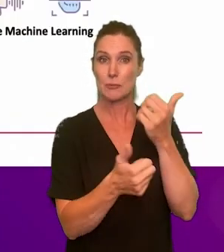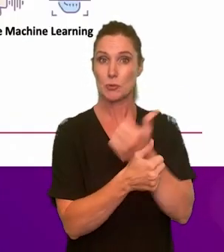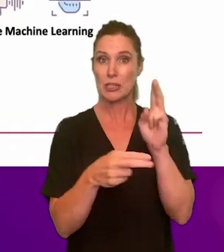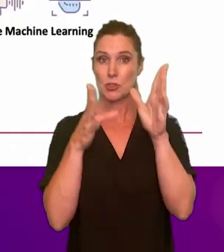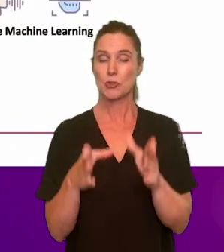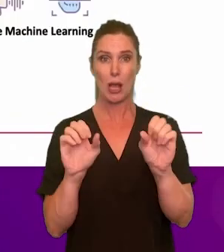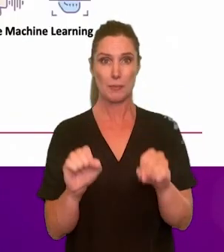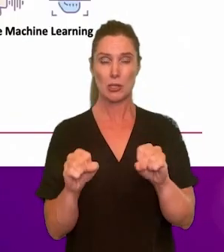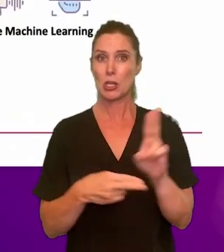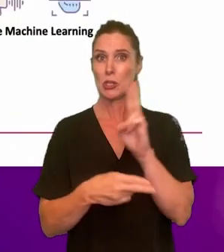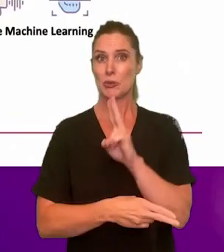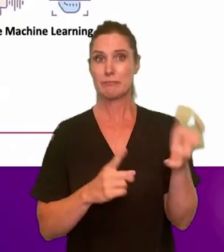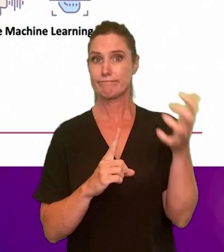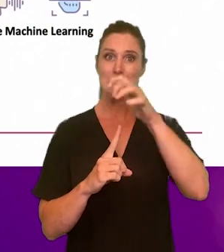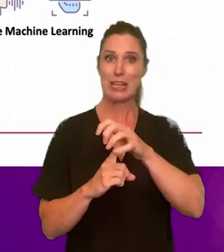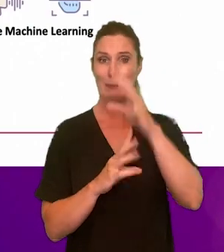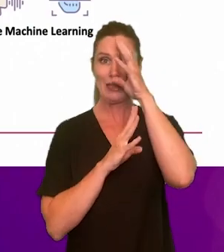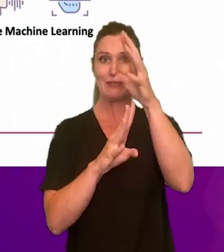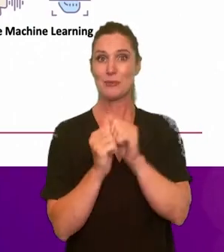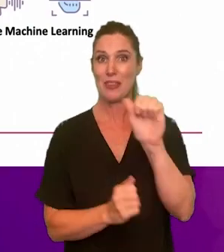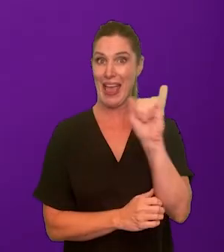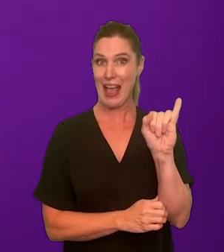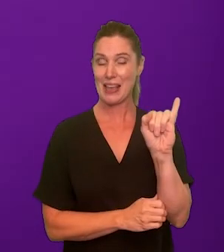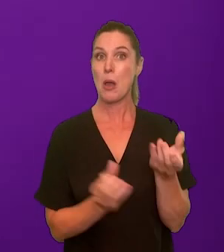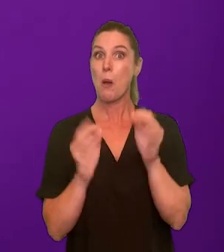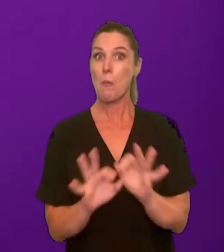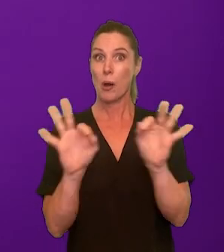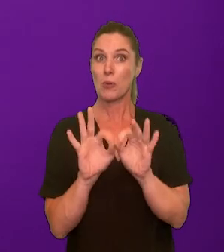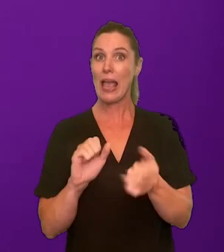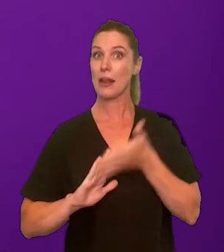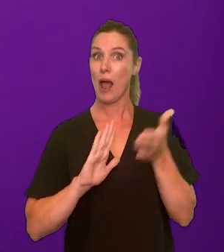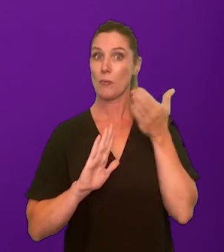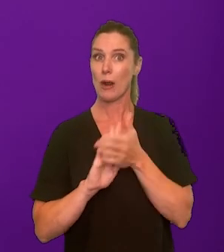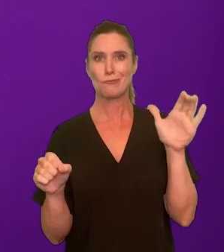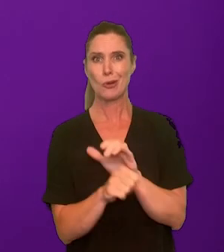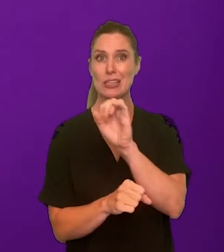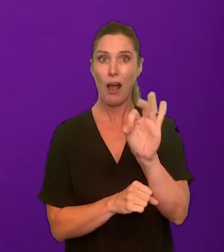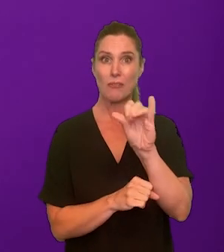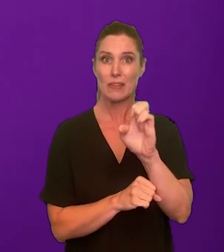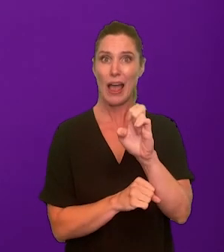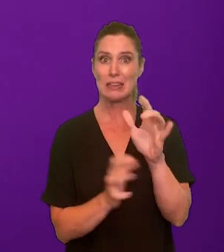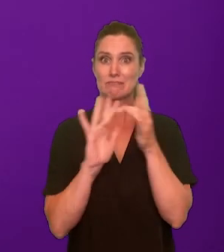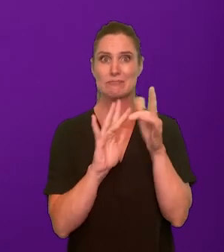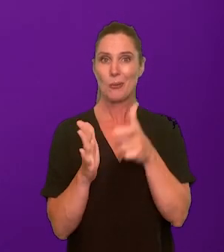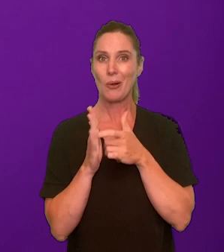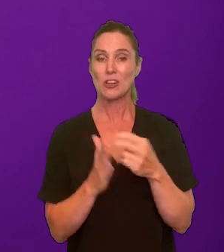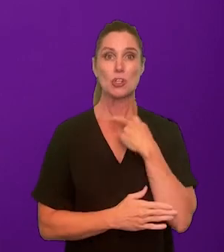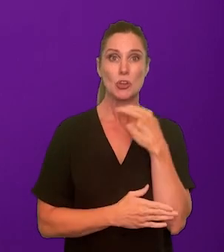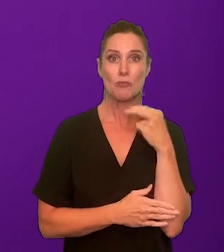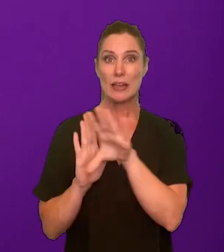using the latest innovations in AI and machine learning. Even more importantly, it can also operate entirely offline, so your voice and video is never recorded, it's never streamed